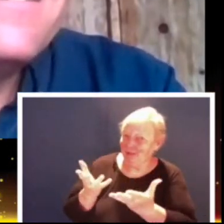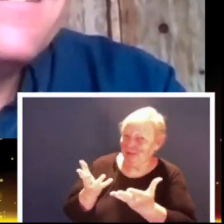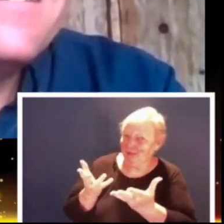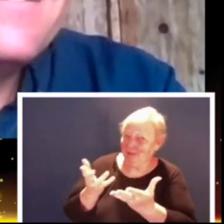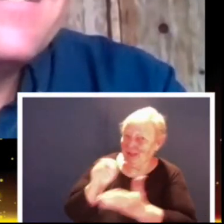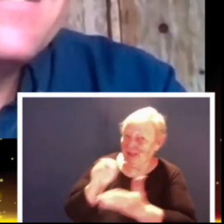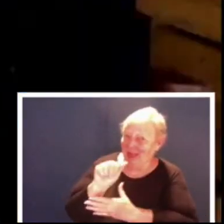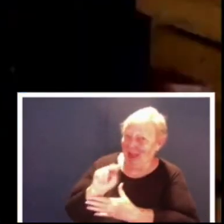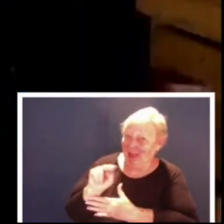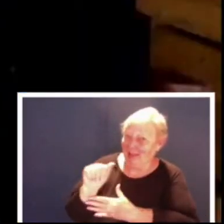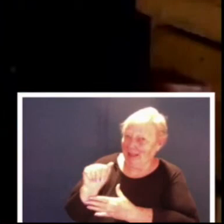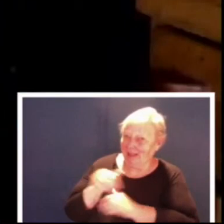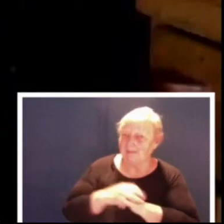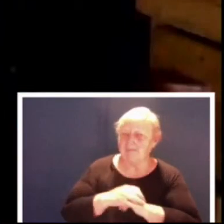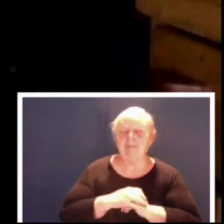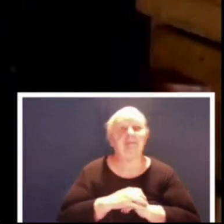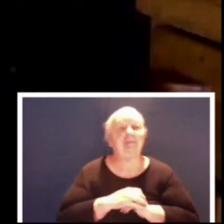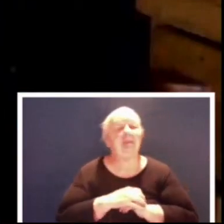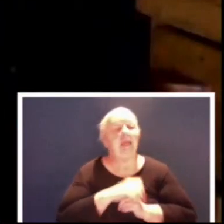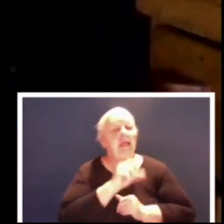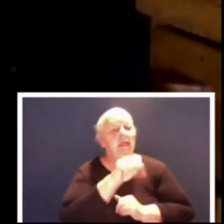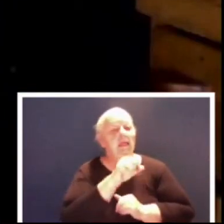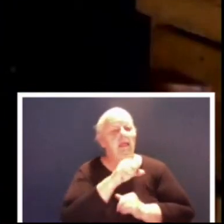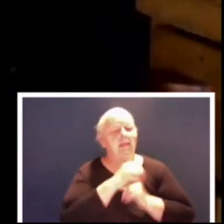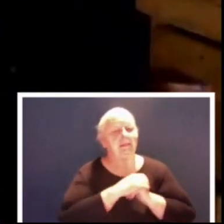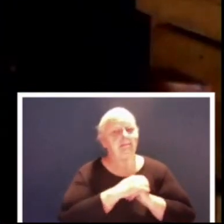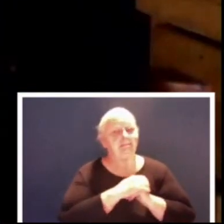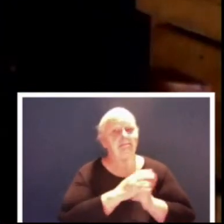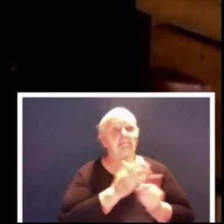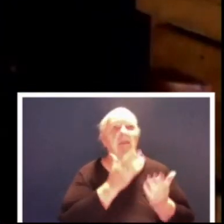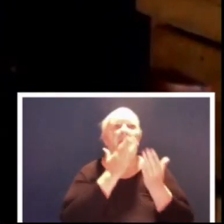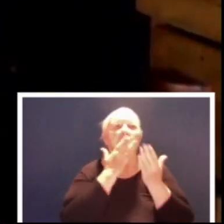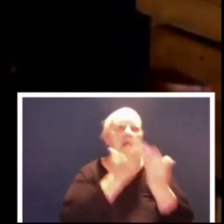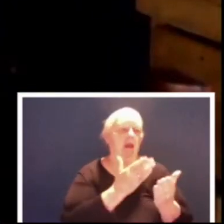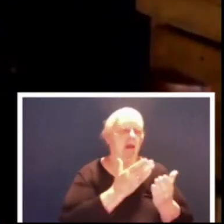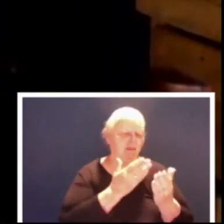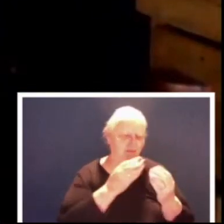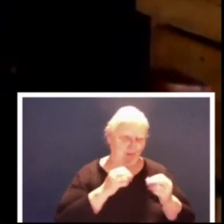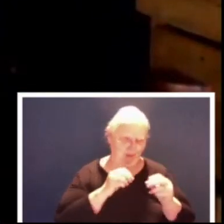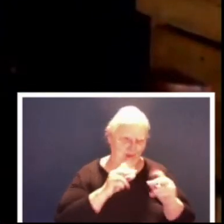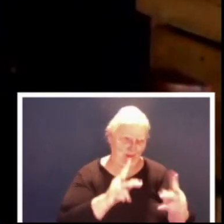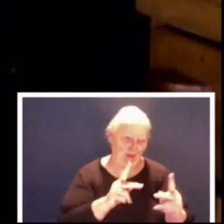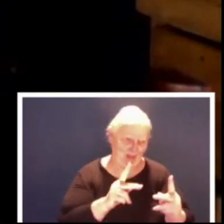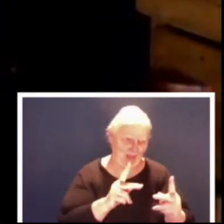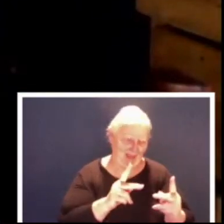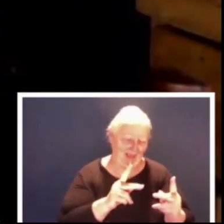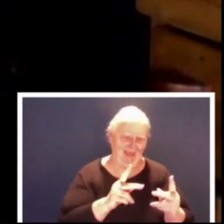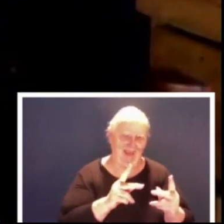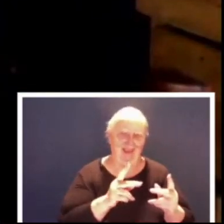Yeah, I'm just, thank you so much for this opportunity. I am all about empowerment.